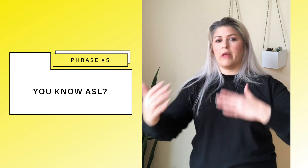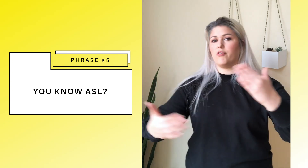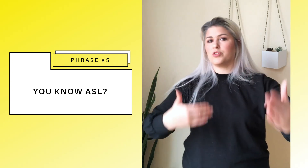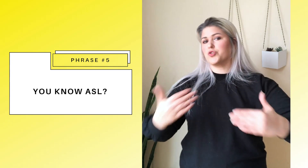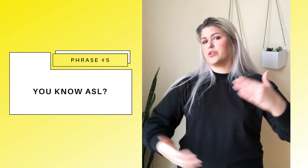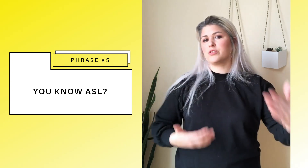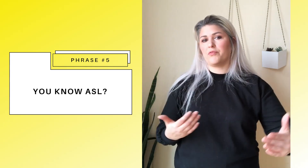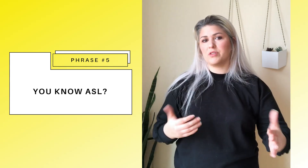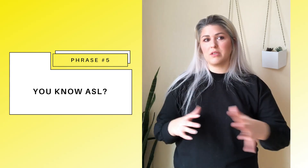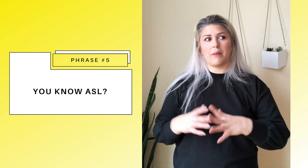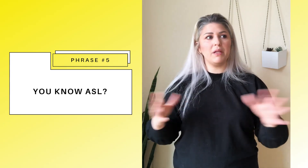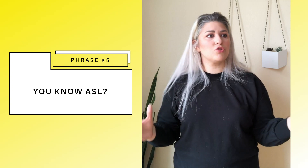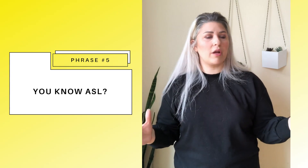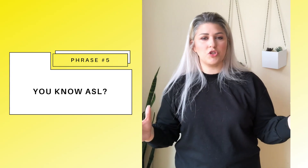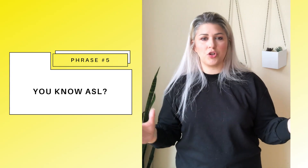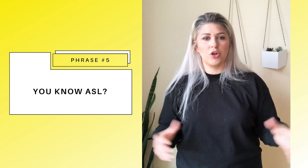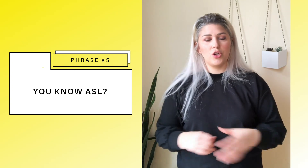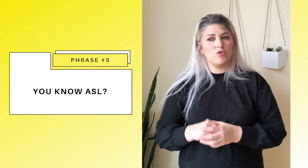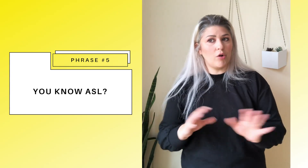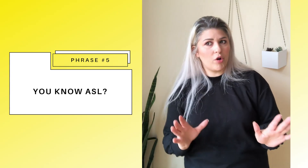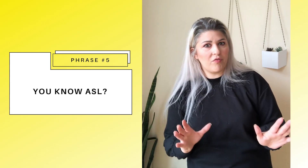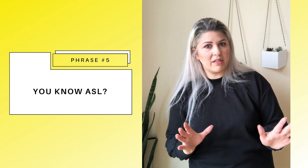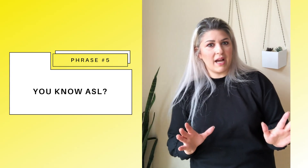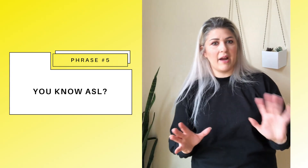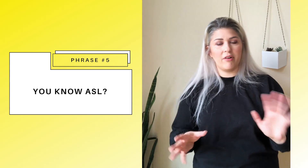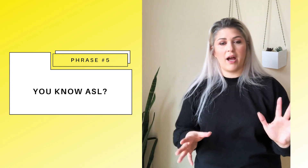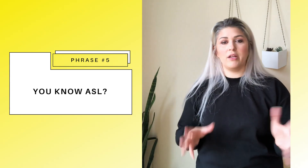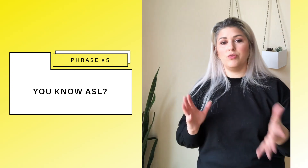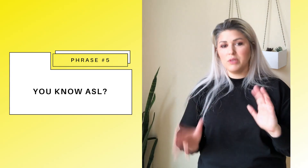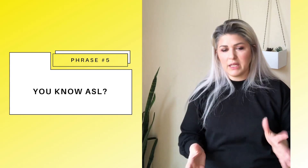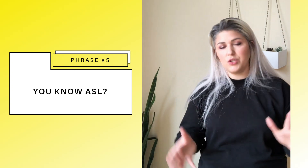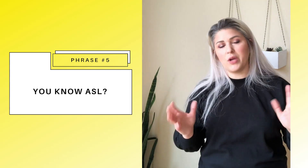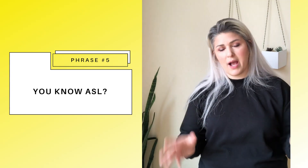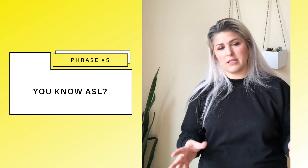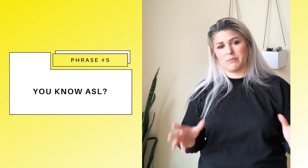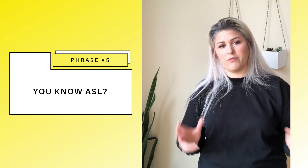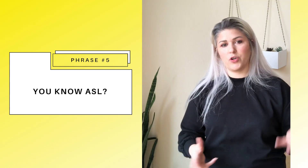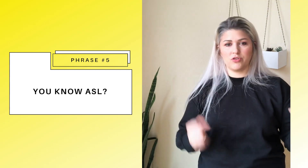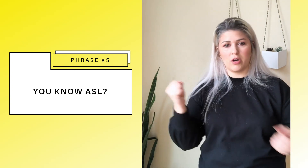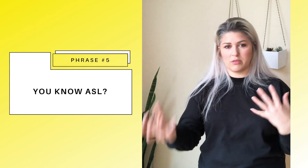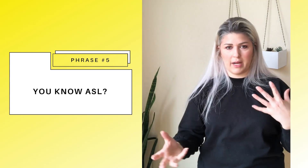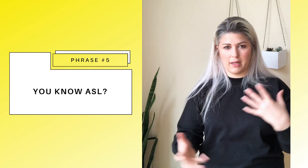If you're introducing yourself to a complete stranger, you don't know if they sign or not, you need to ask before you start signing.